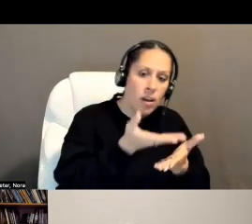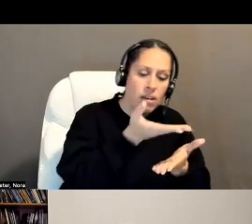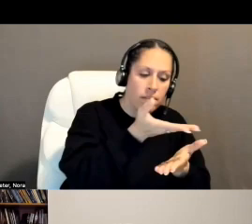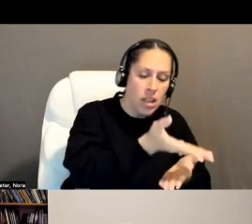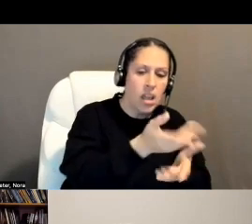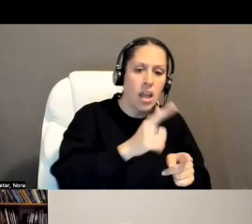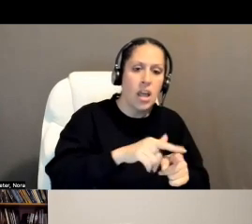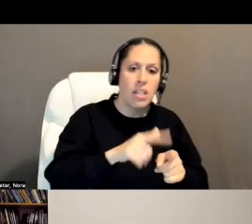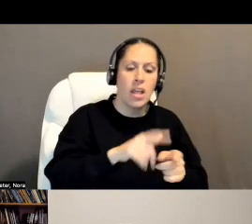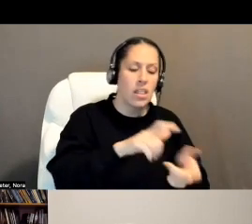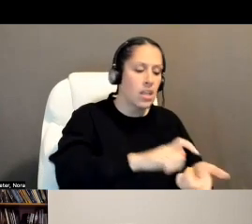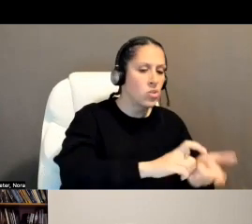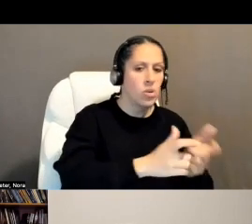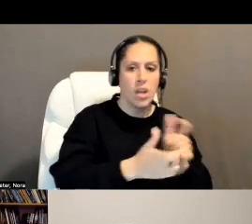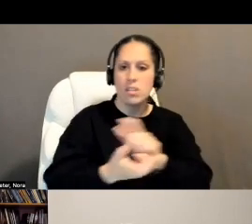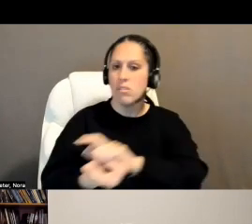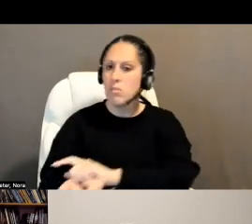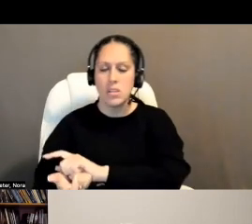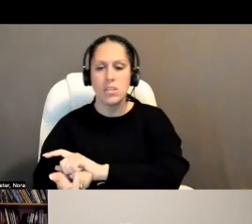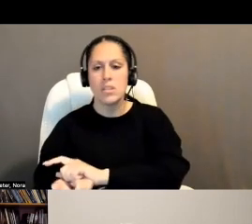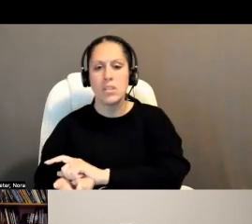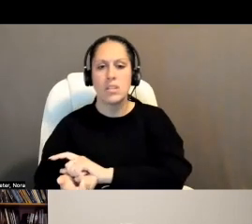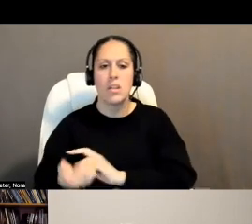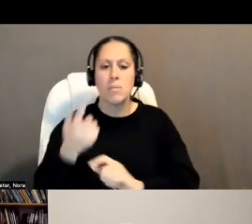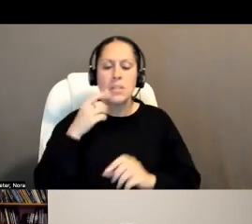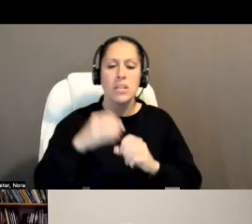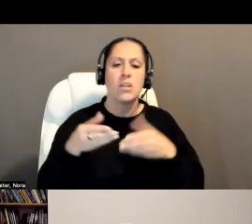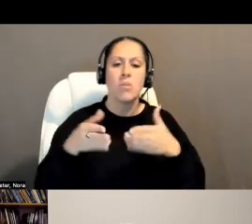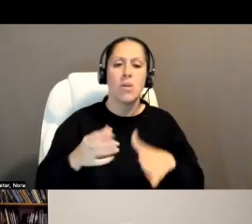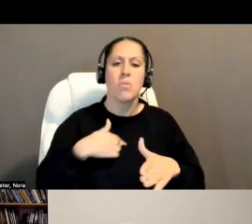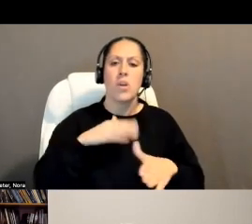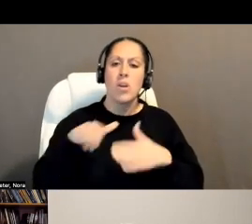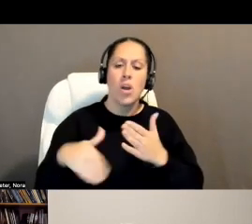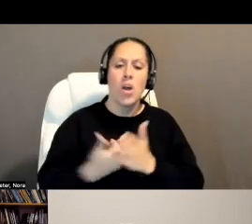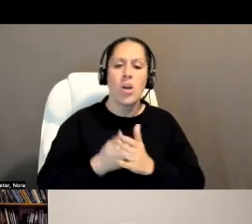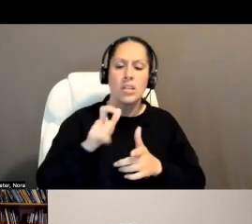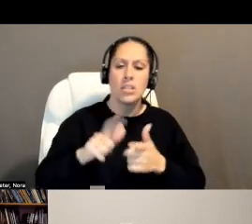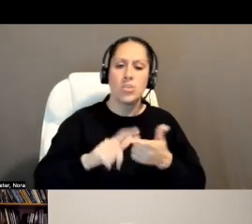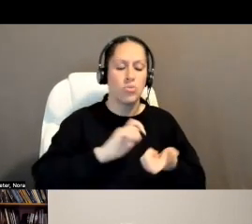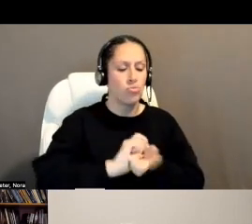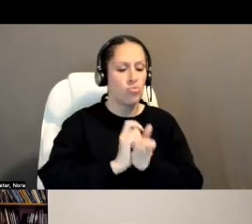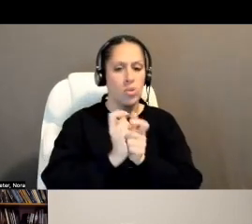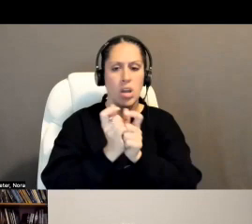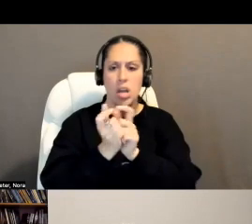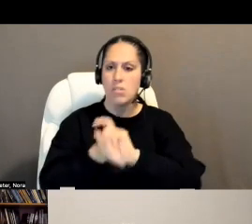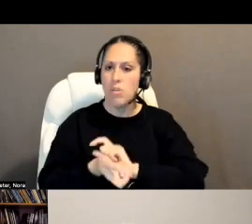transformation. Because, in a way, we all need to be transformed, right? We're all having our